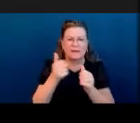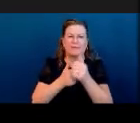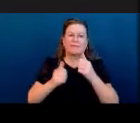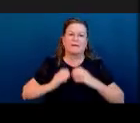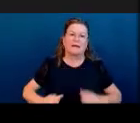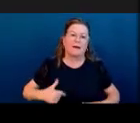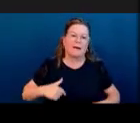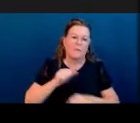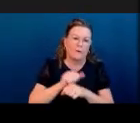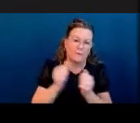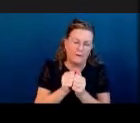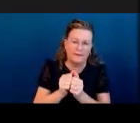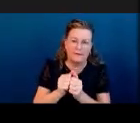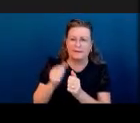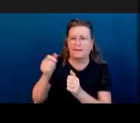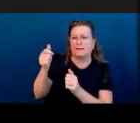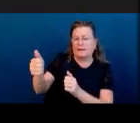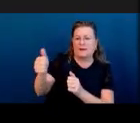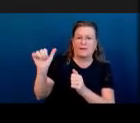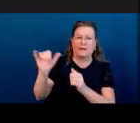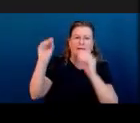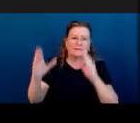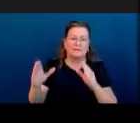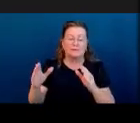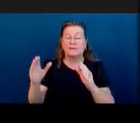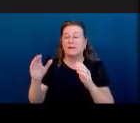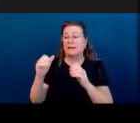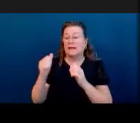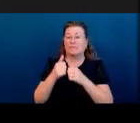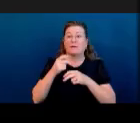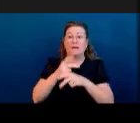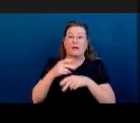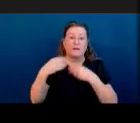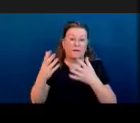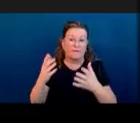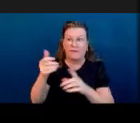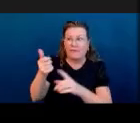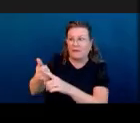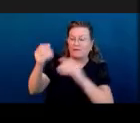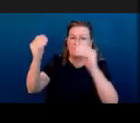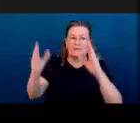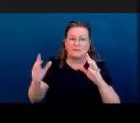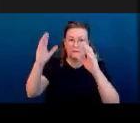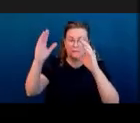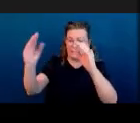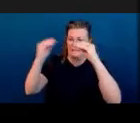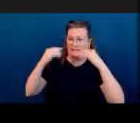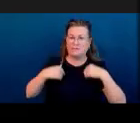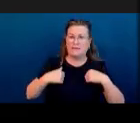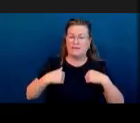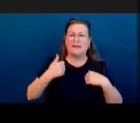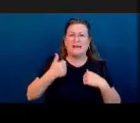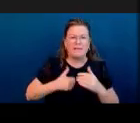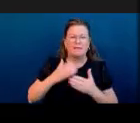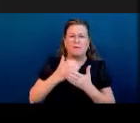teacher to me. Every caregiver I work with is a teacher to me. Every course I take, I take something from experiences in my